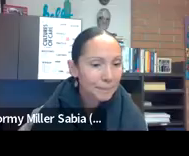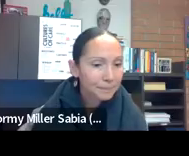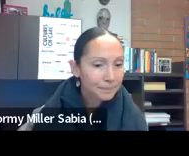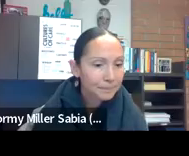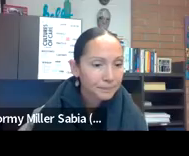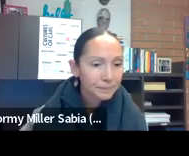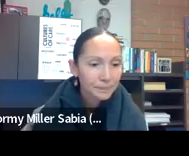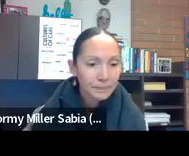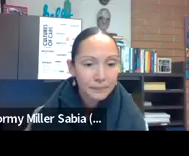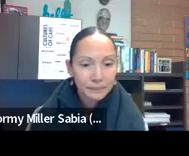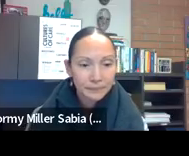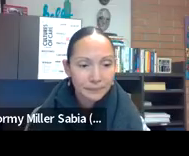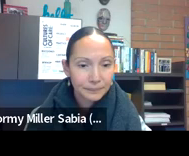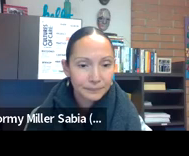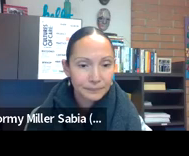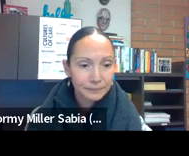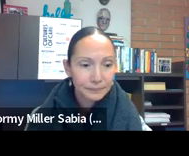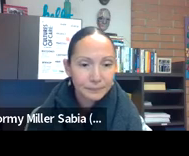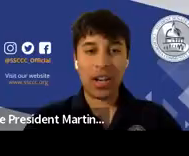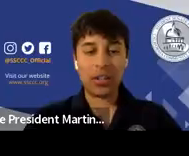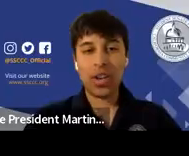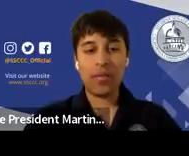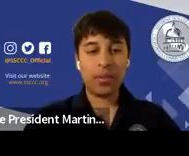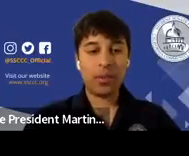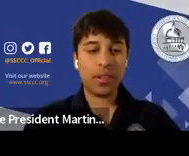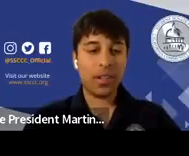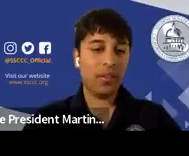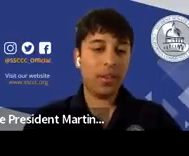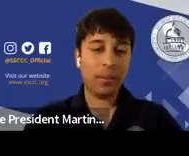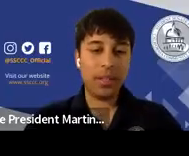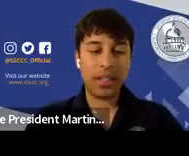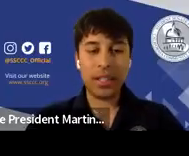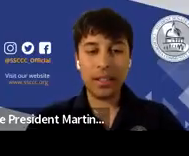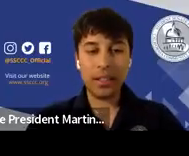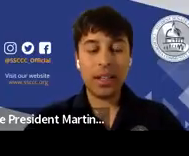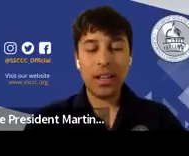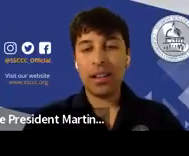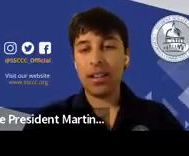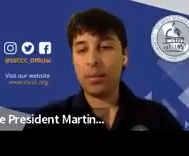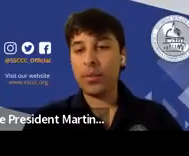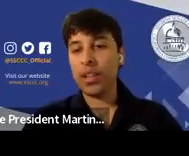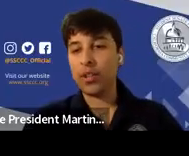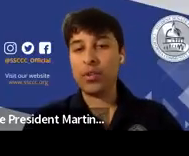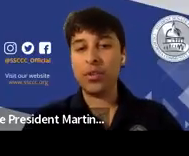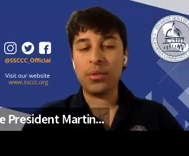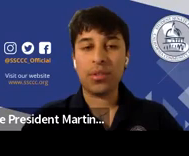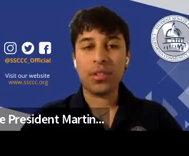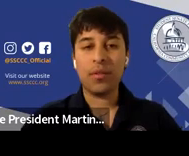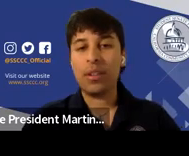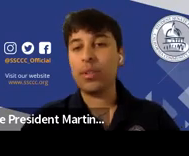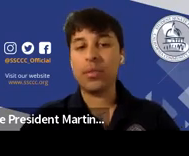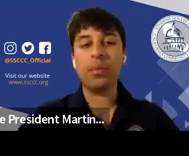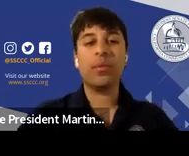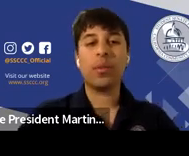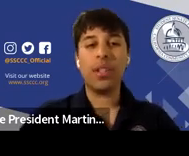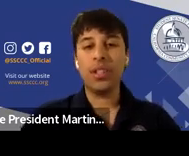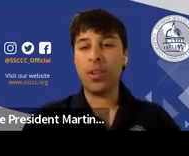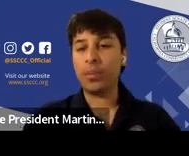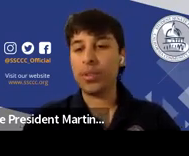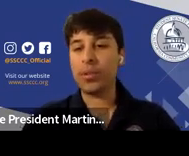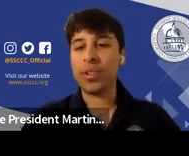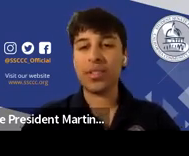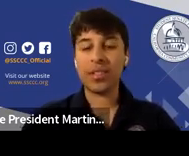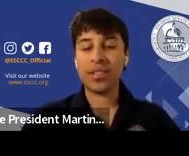So now we will be moving up to our Chancellor's office representative, Mia Keeley, if you like to introduce yourself very briefly before we jump into the questions.